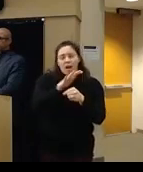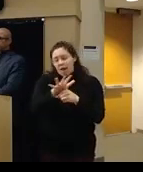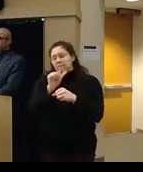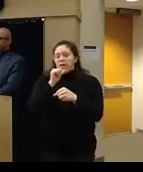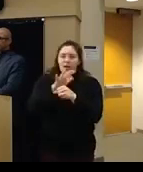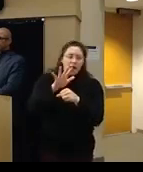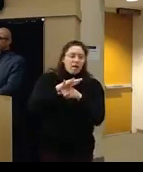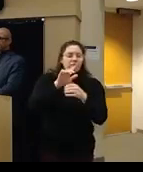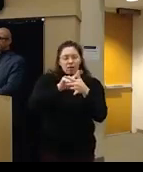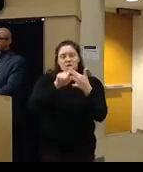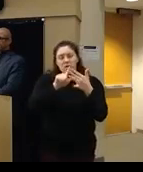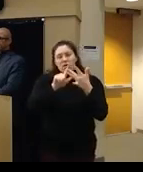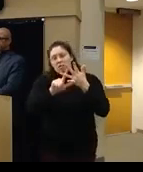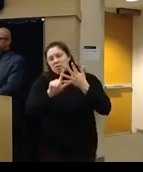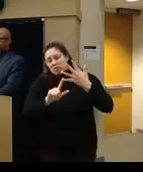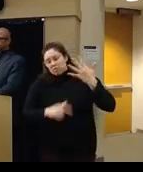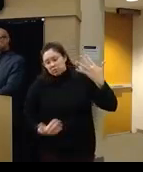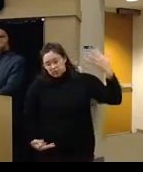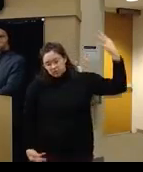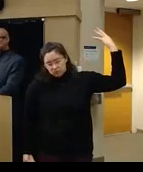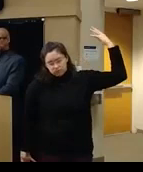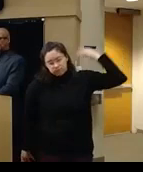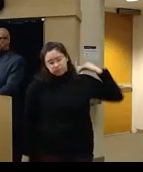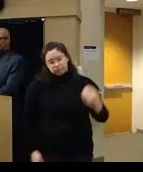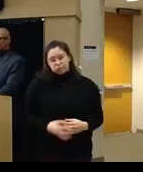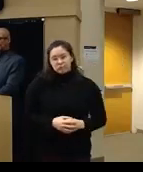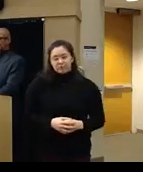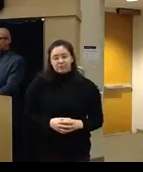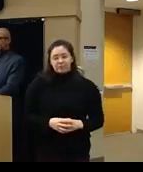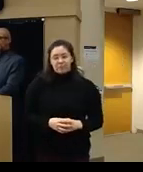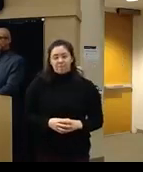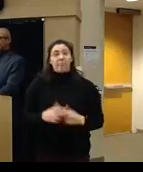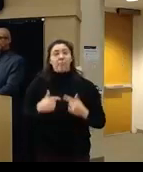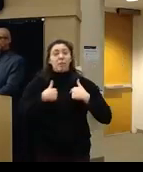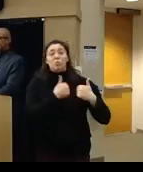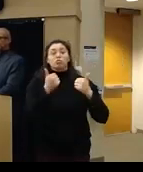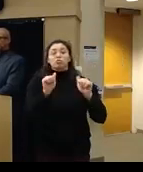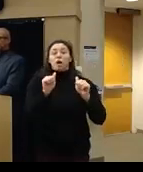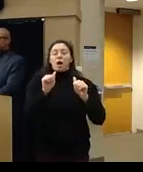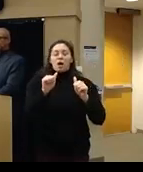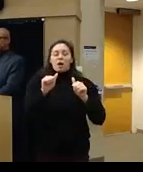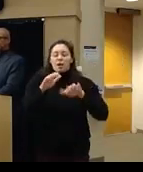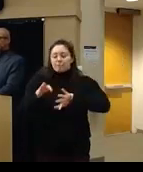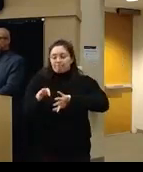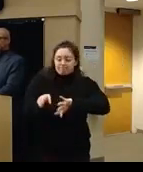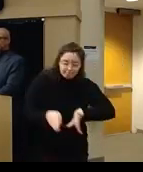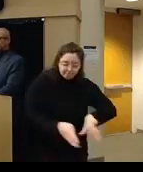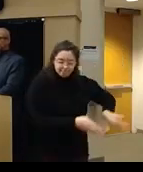moral not trustworthy and the list goes on and on we try to fend that off we try to stay and